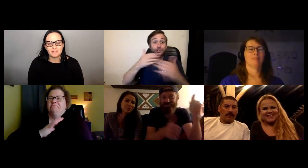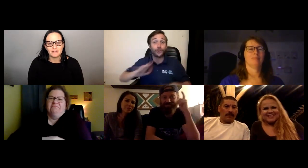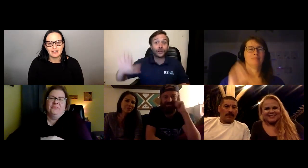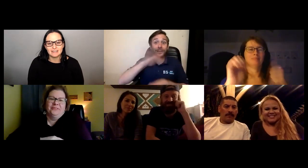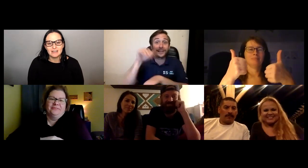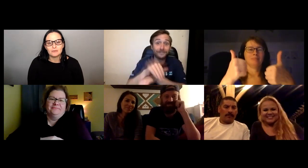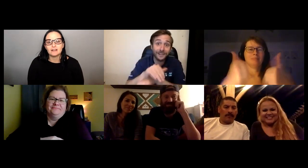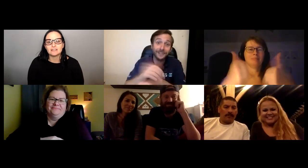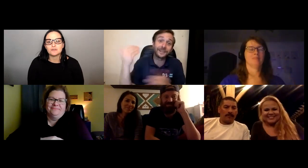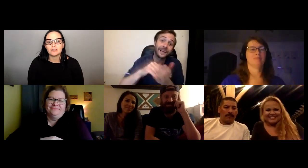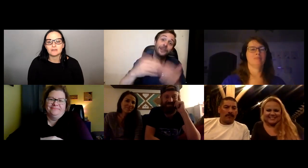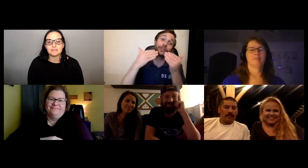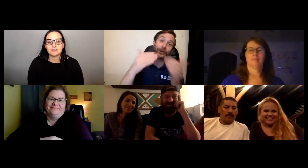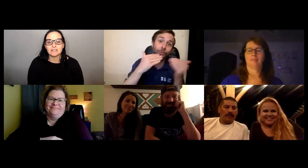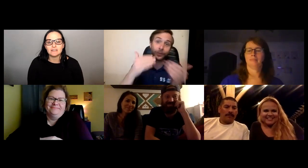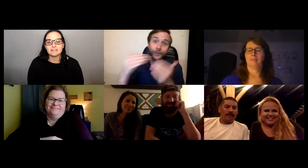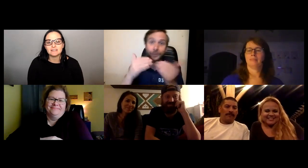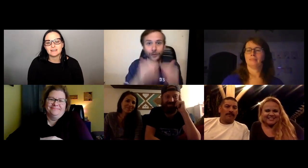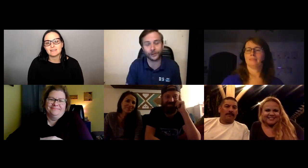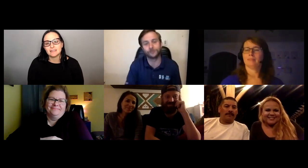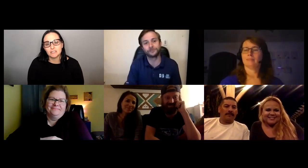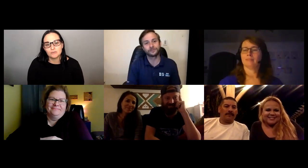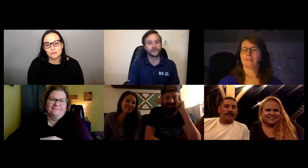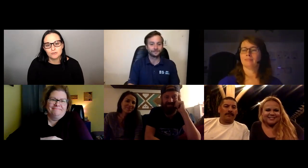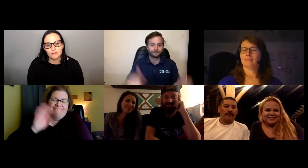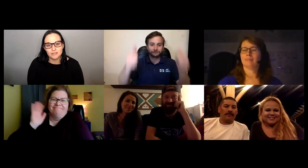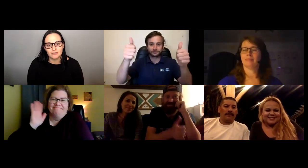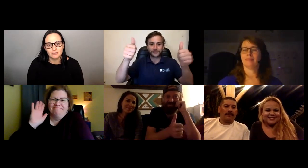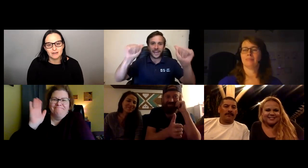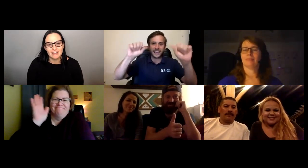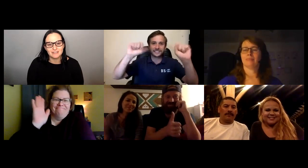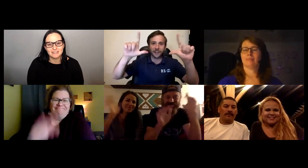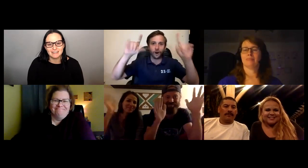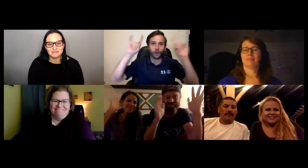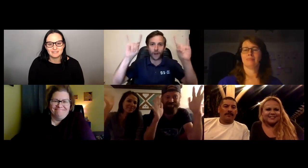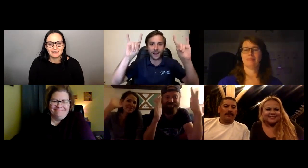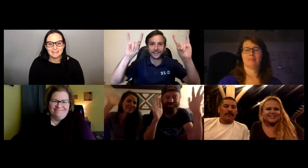okay well enjoy the rest of your evenings again thank you so so much